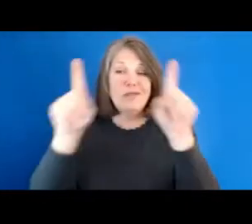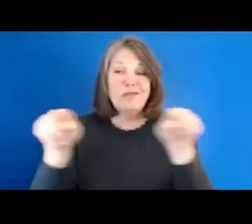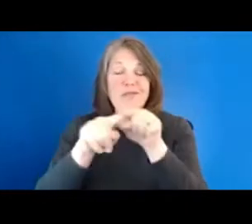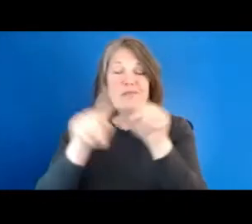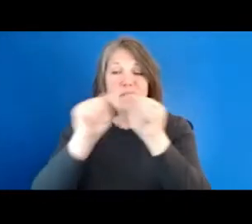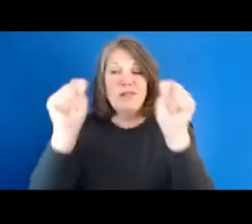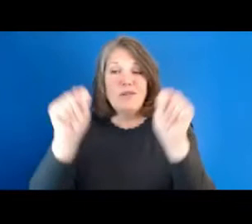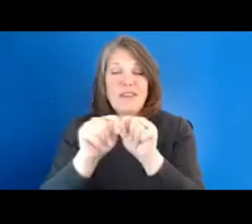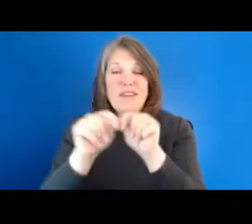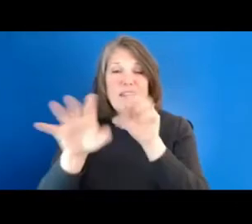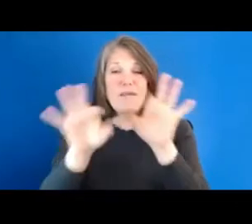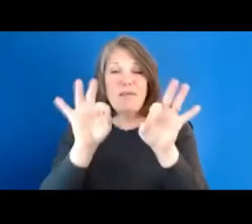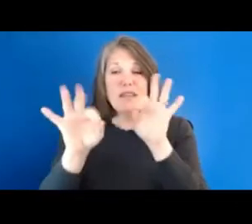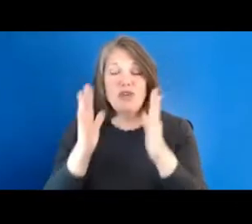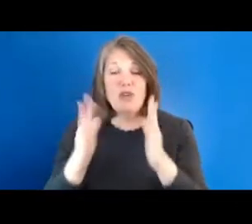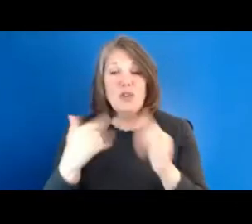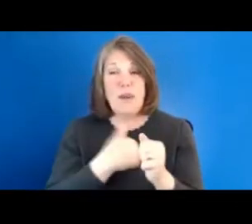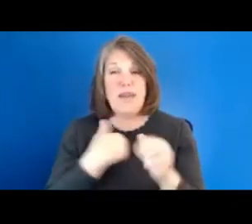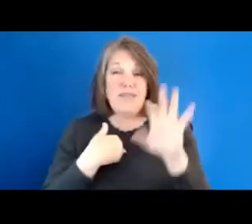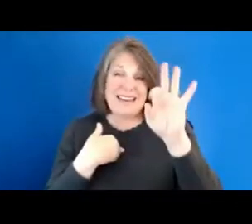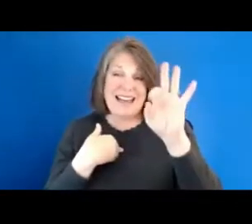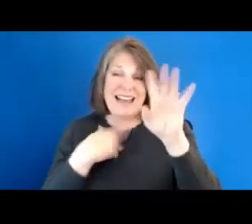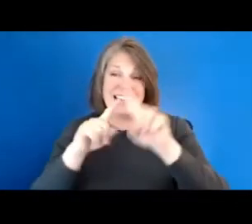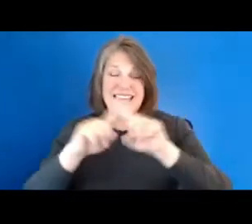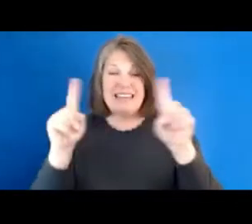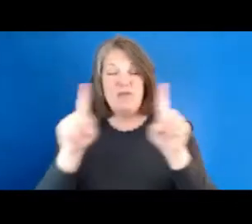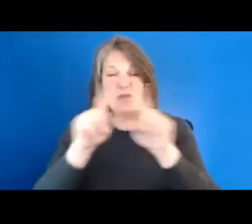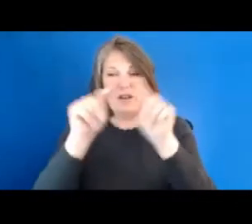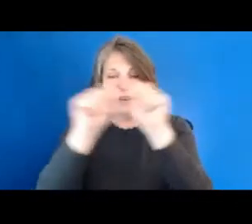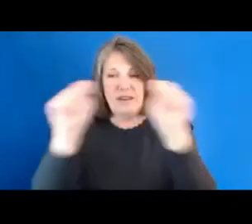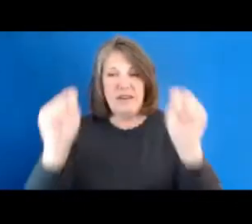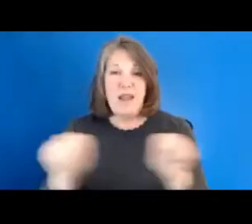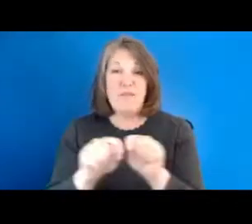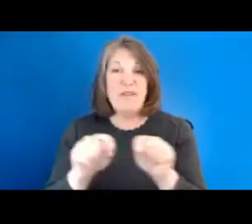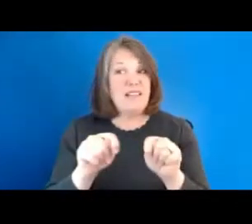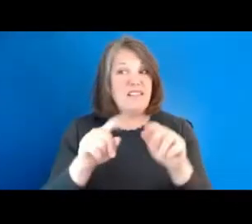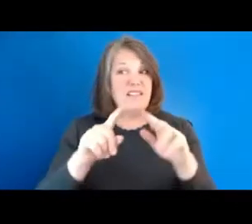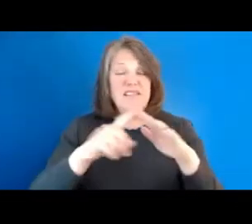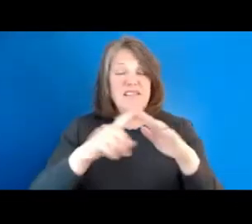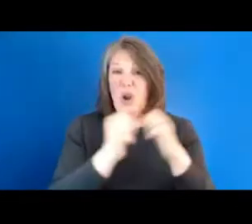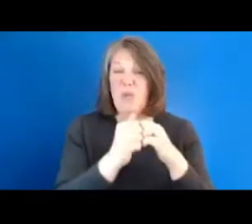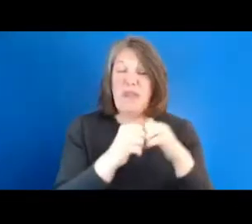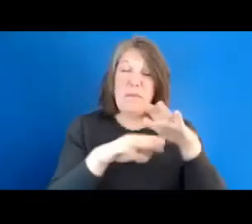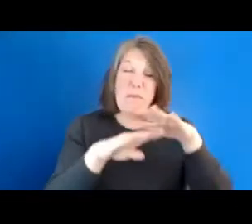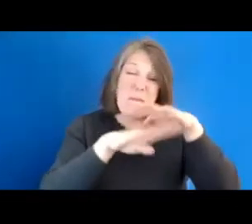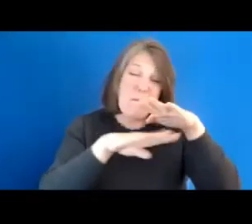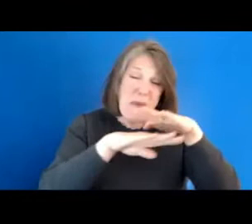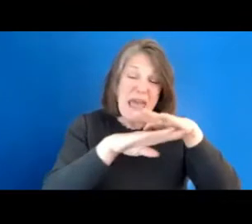have nine different templates, ranging from the very basic one content box with the slideshow